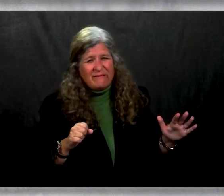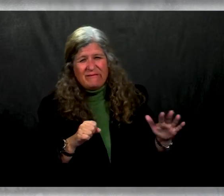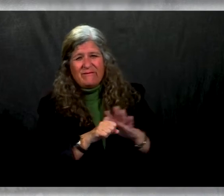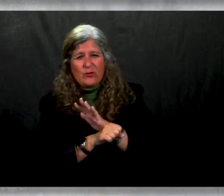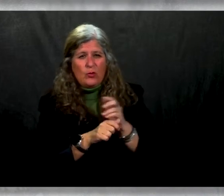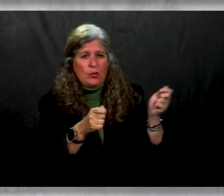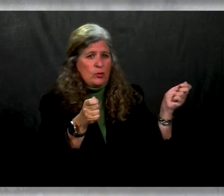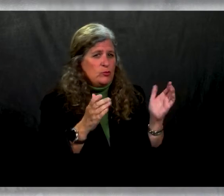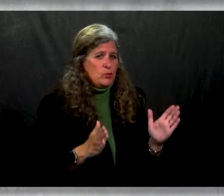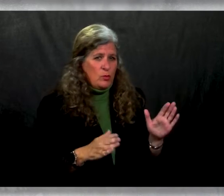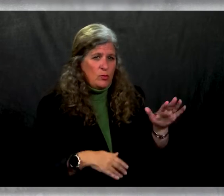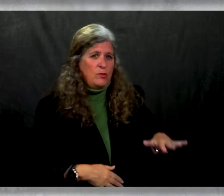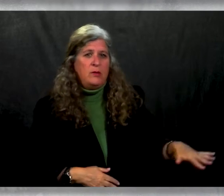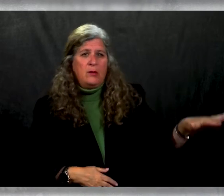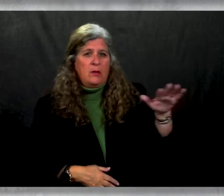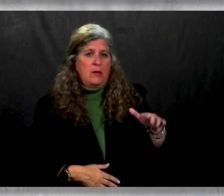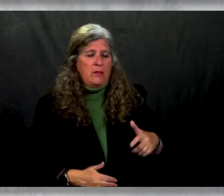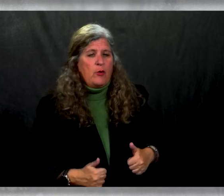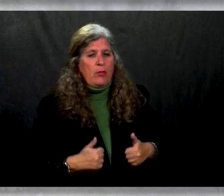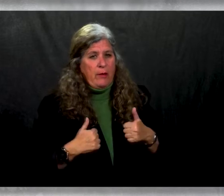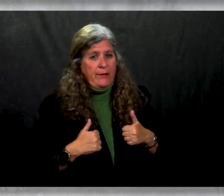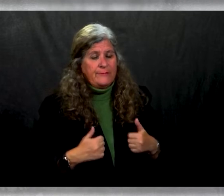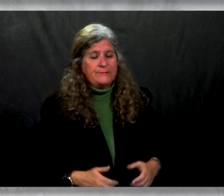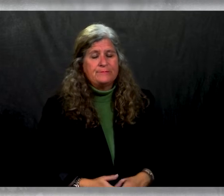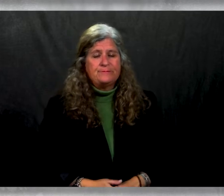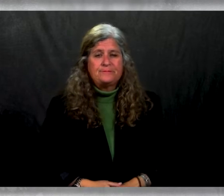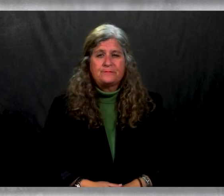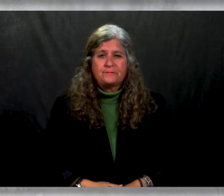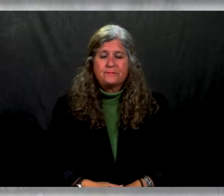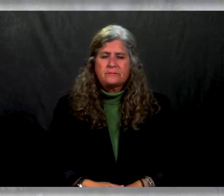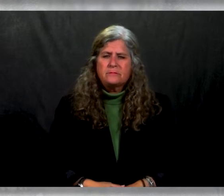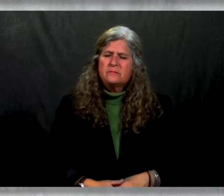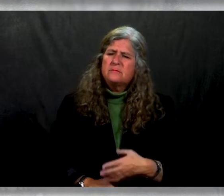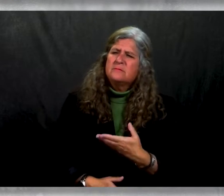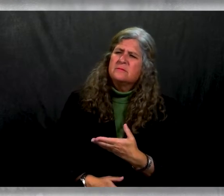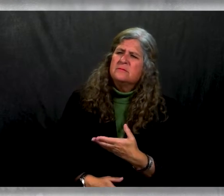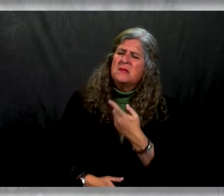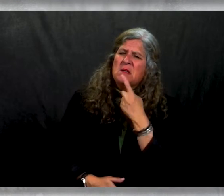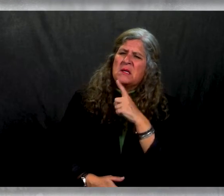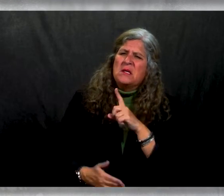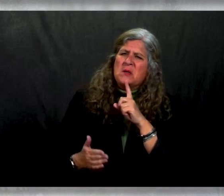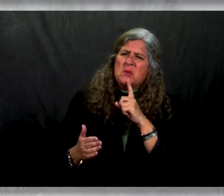for whatever they might decide will come next. To you, what does it really mean to be incarcerated?